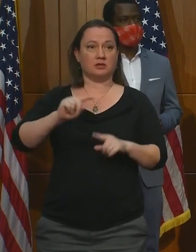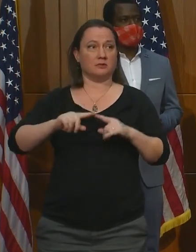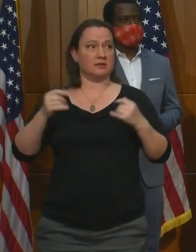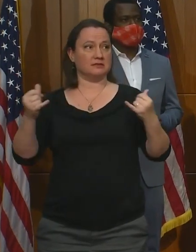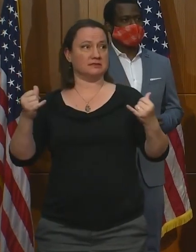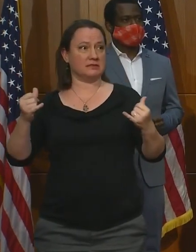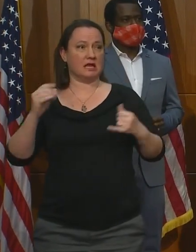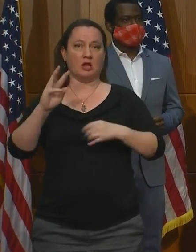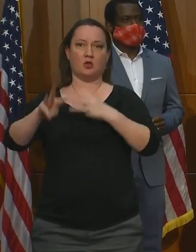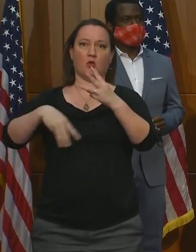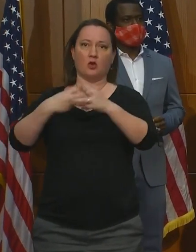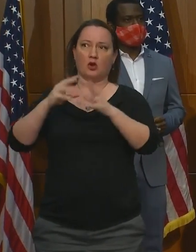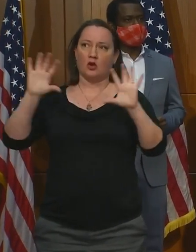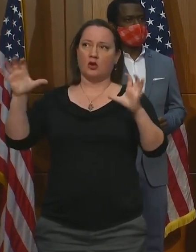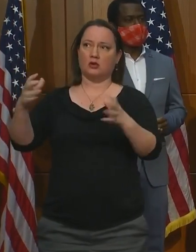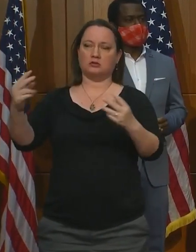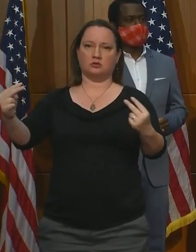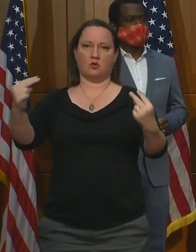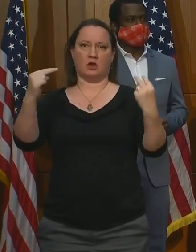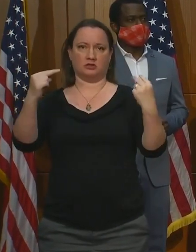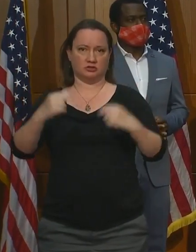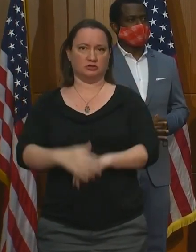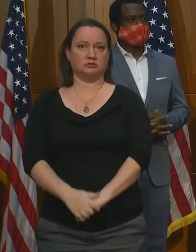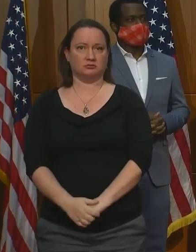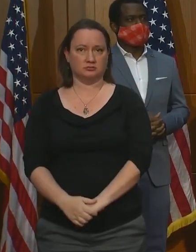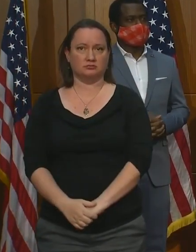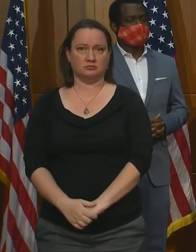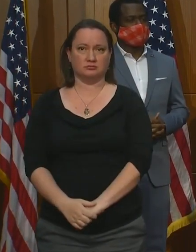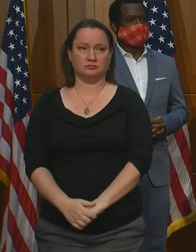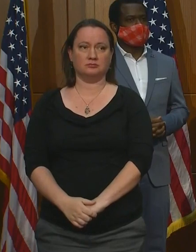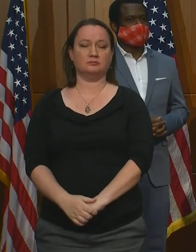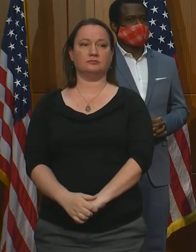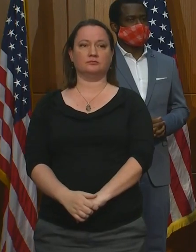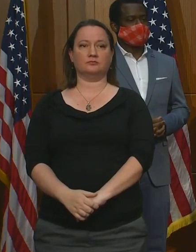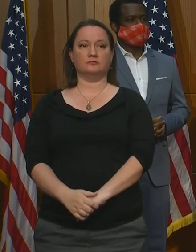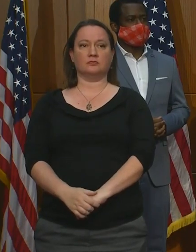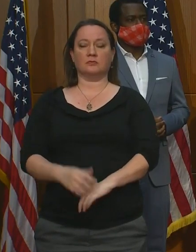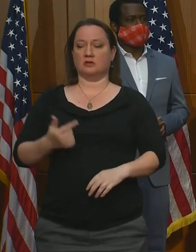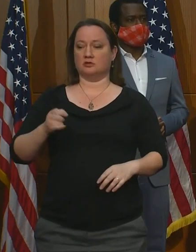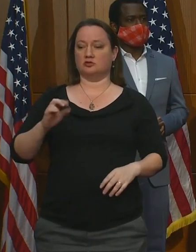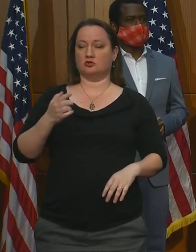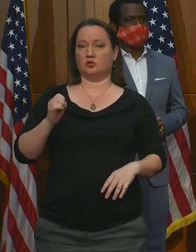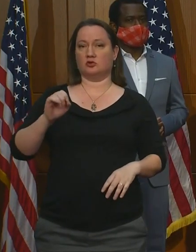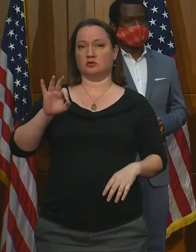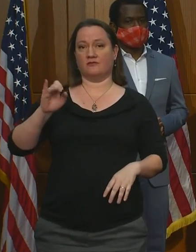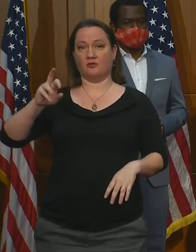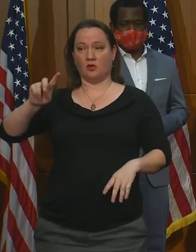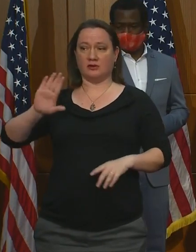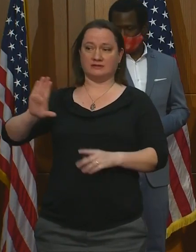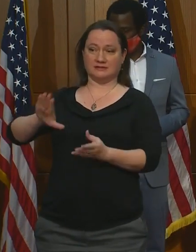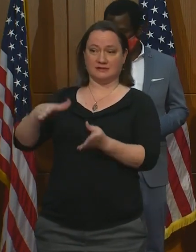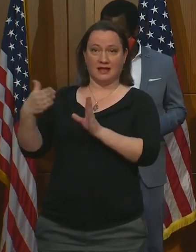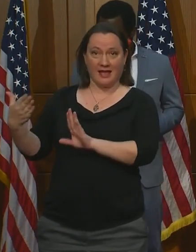COMMONWEALTH OF VIRGINIA BUT TODAY THE WORLD IS WATCHING.